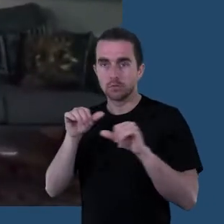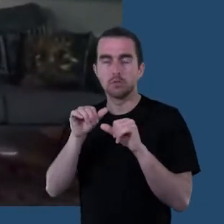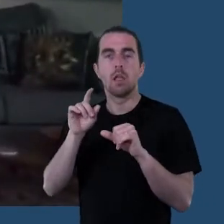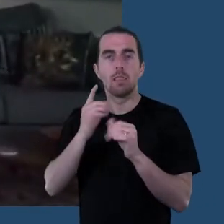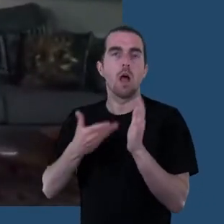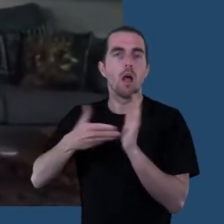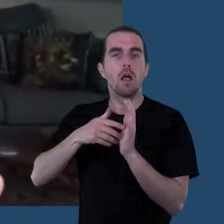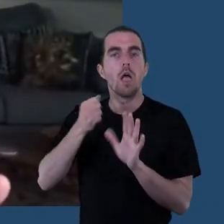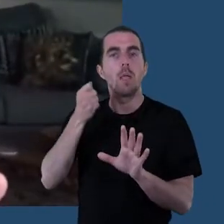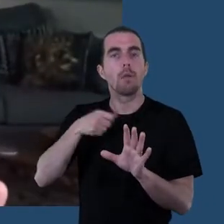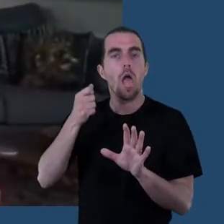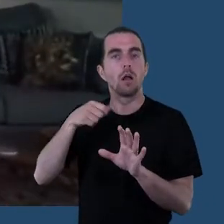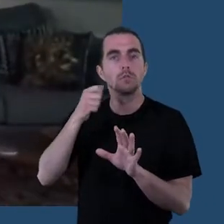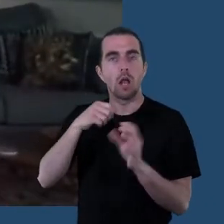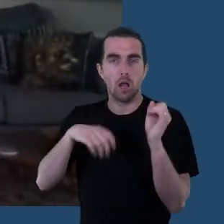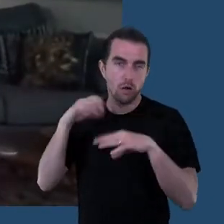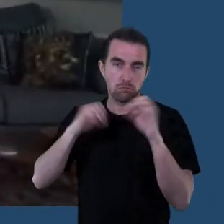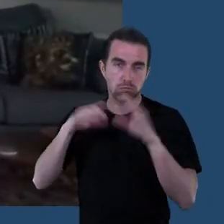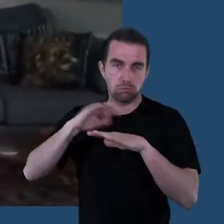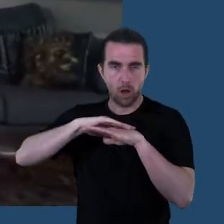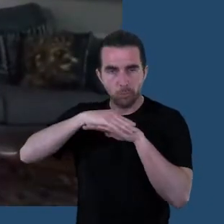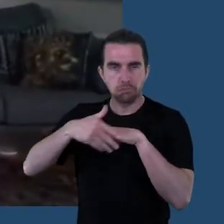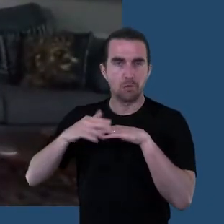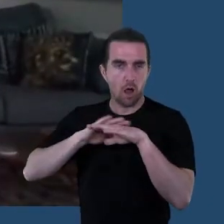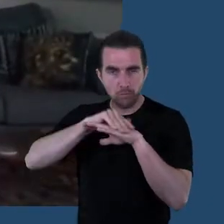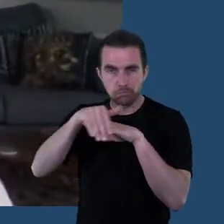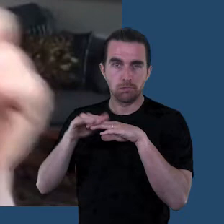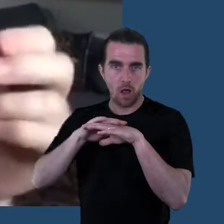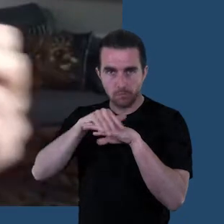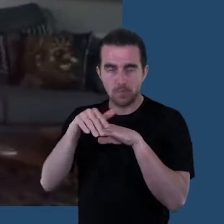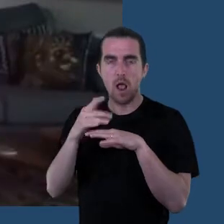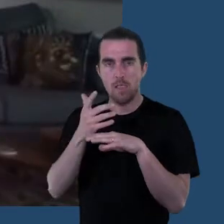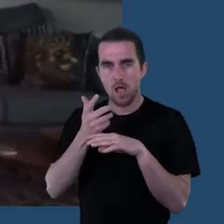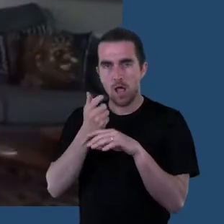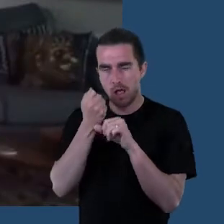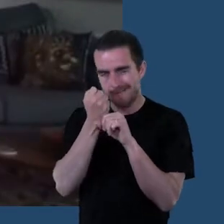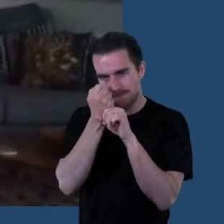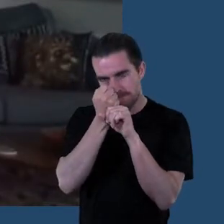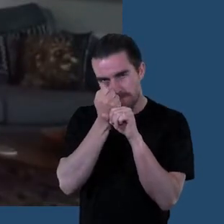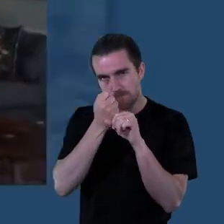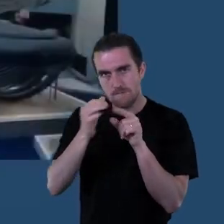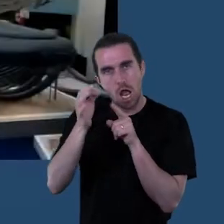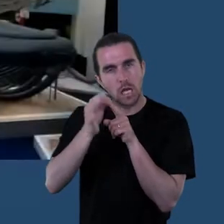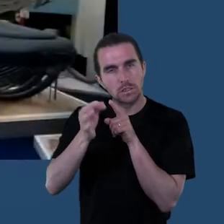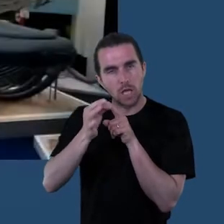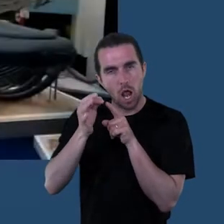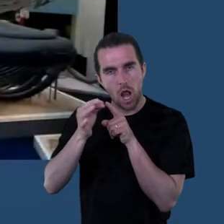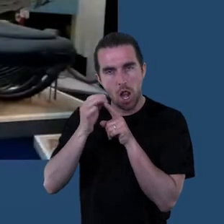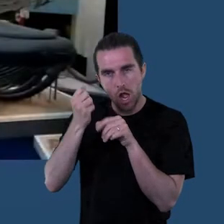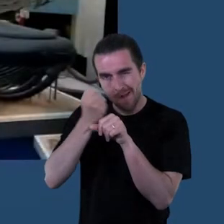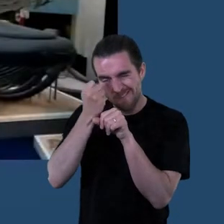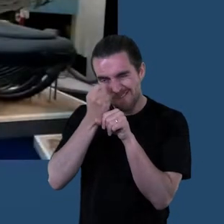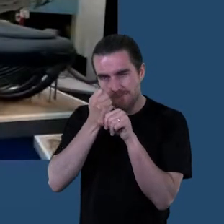of plaster. And the plaster was then sculpted to show all of the detail, the external detail of the blue whale,